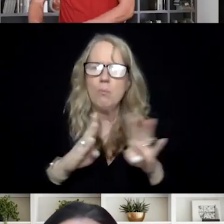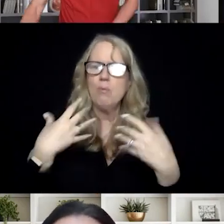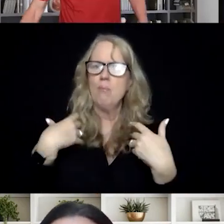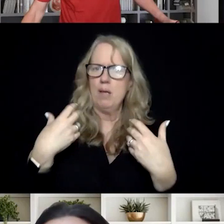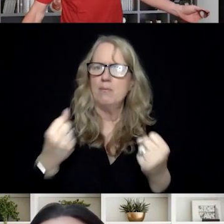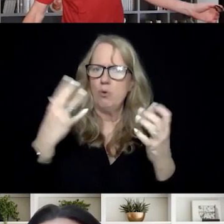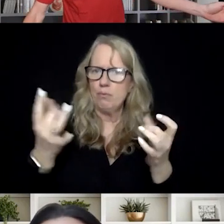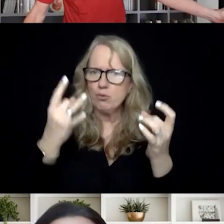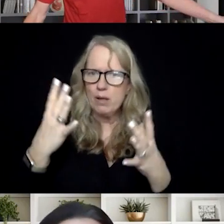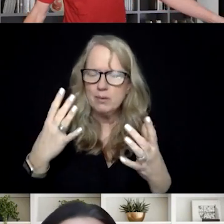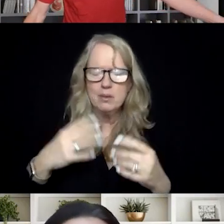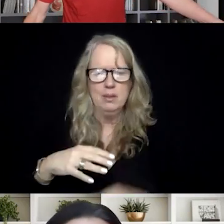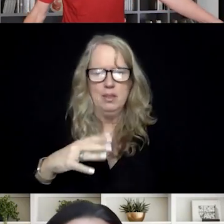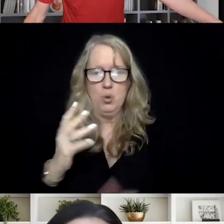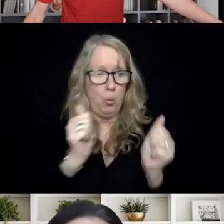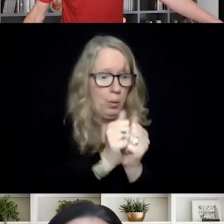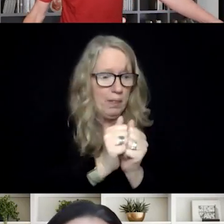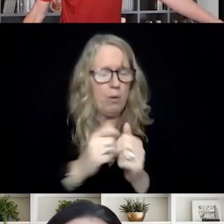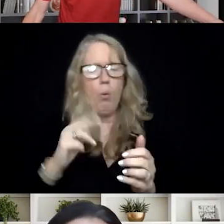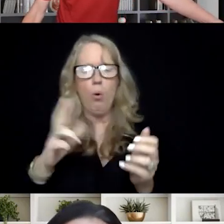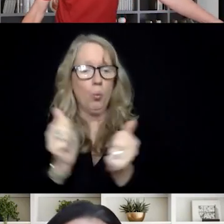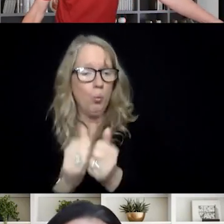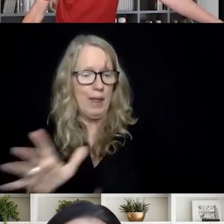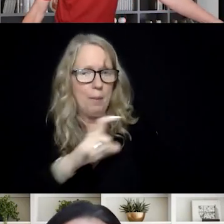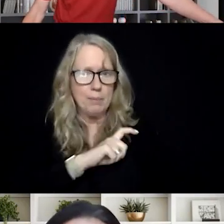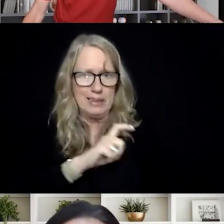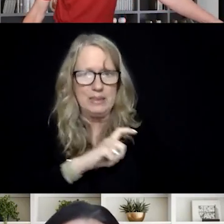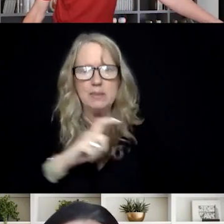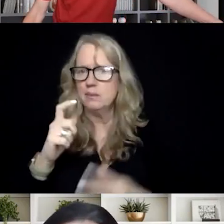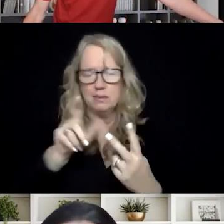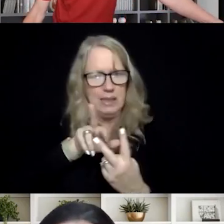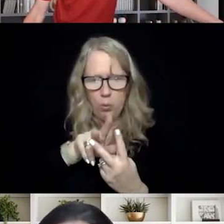WHETHER THEY GO WITH OR WITHOUT POLICE. I AM WORKING WITH